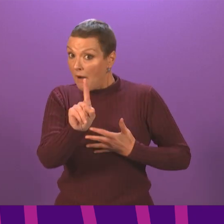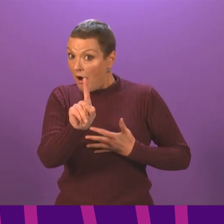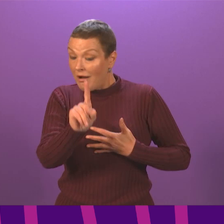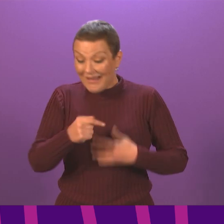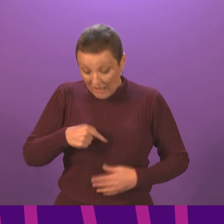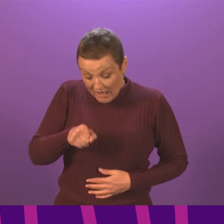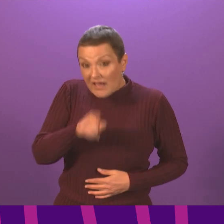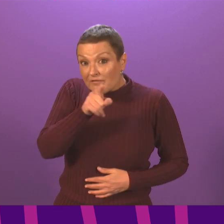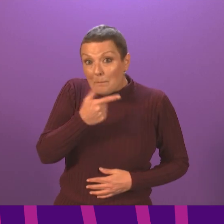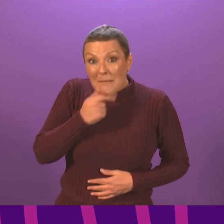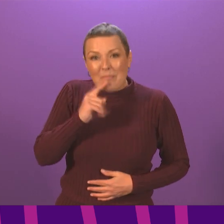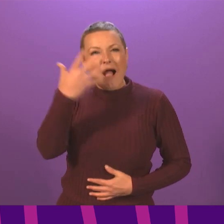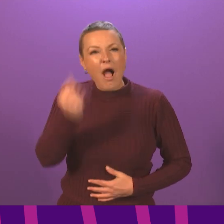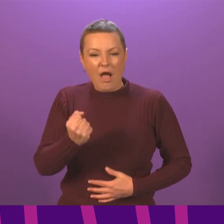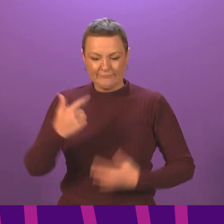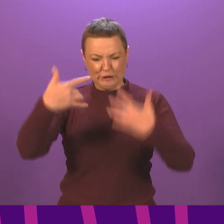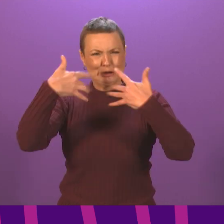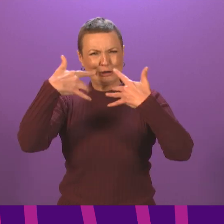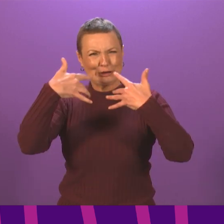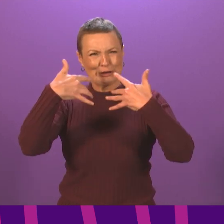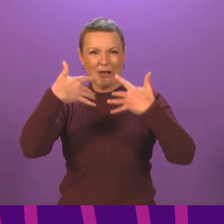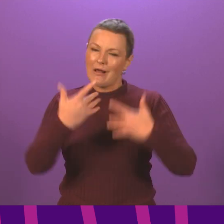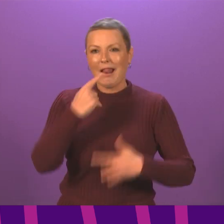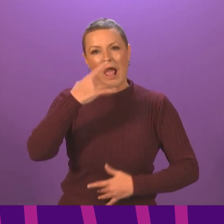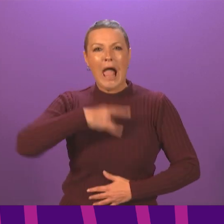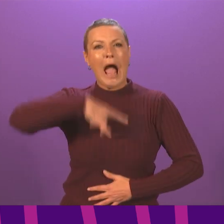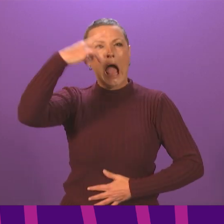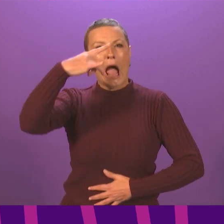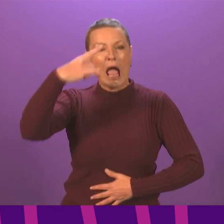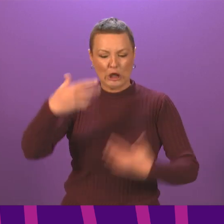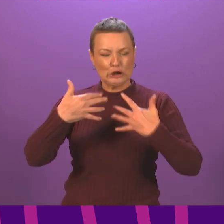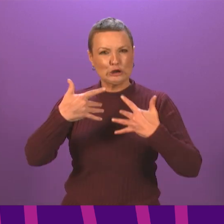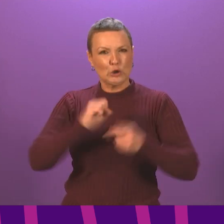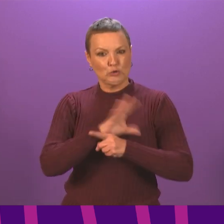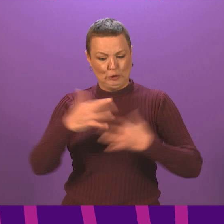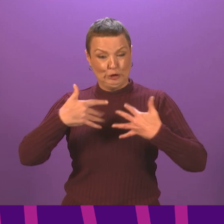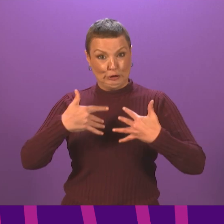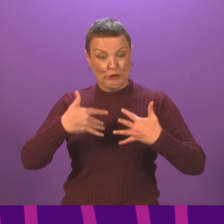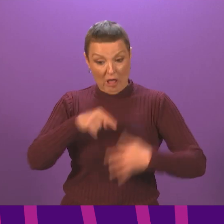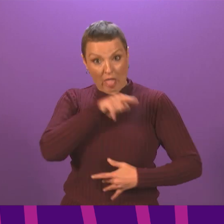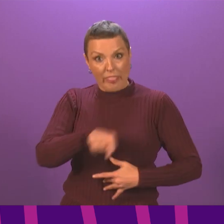than 95 per cent of those with high viral loads—those who are likely to be the most